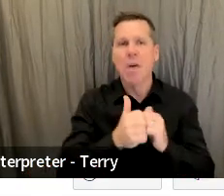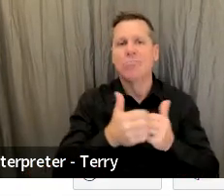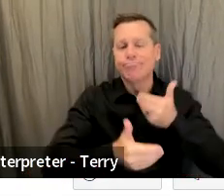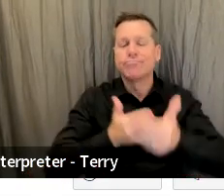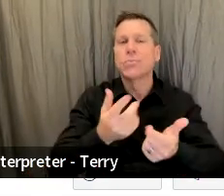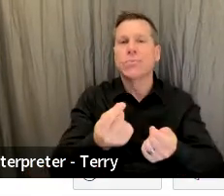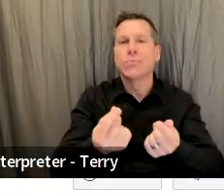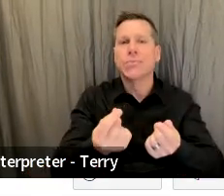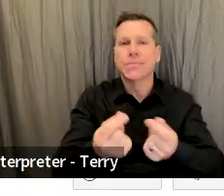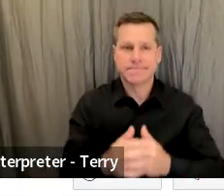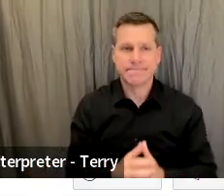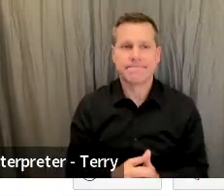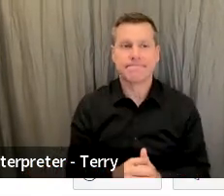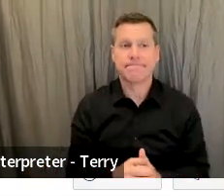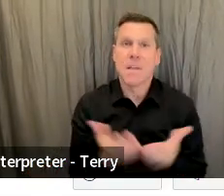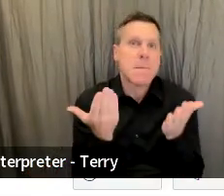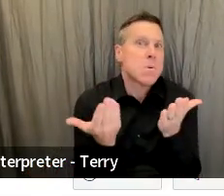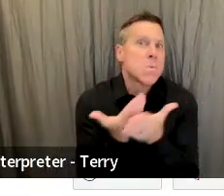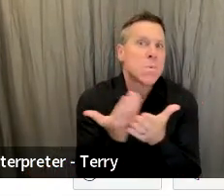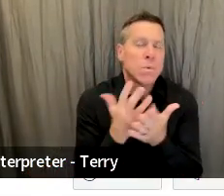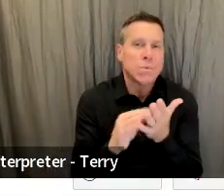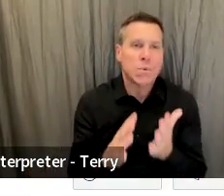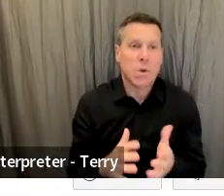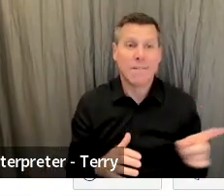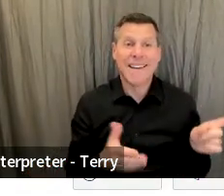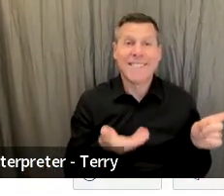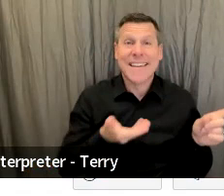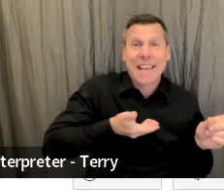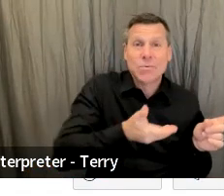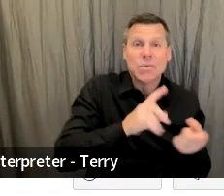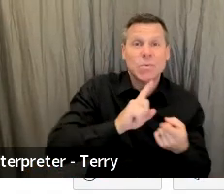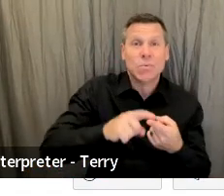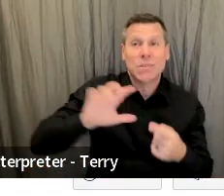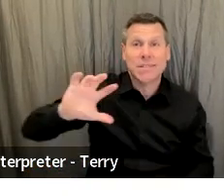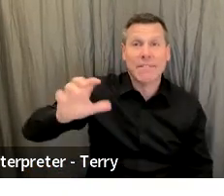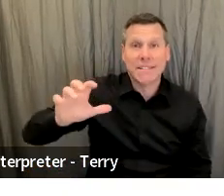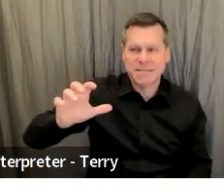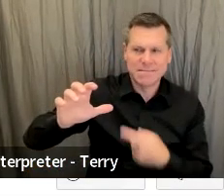we have this sort of like introduction to campus and then